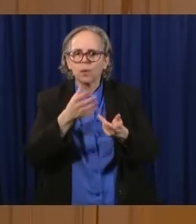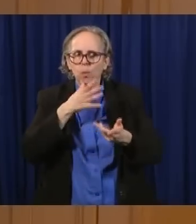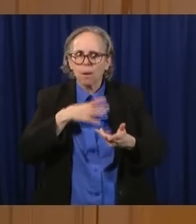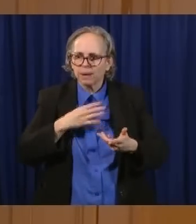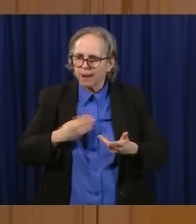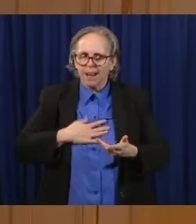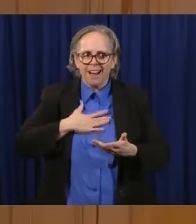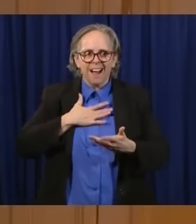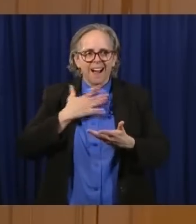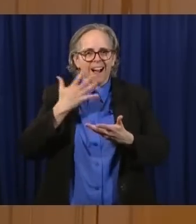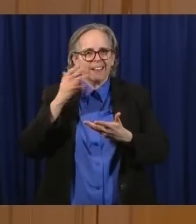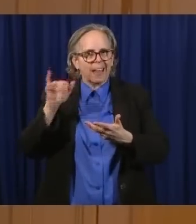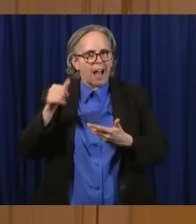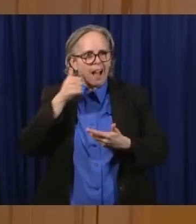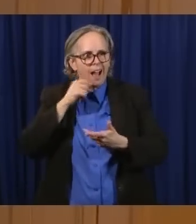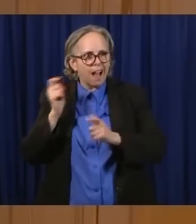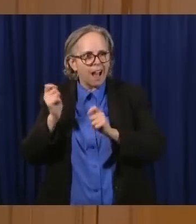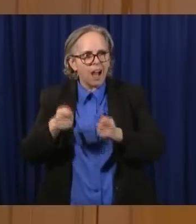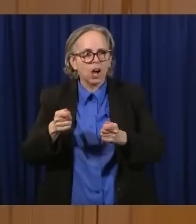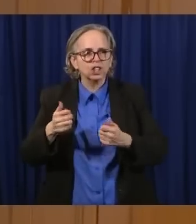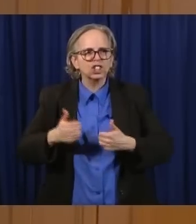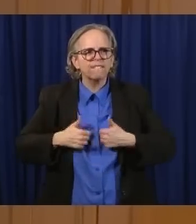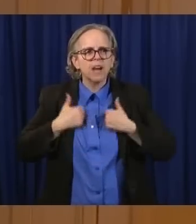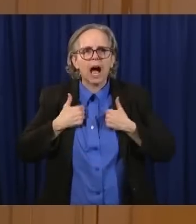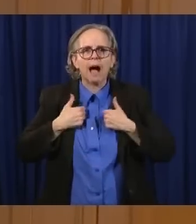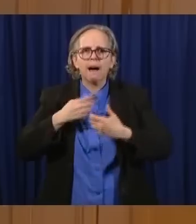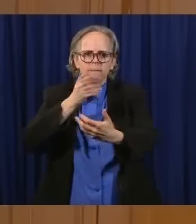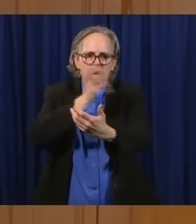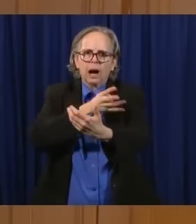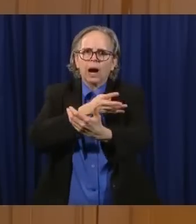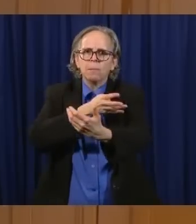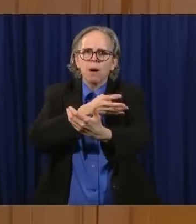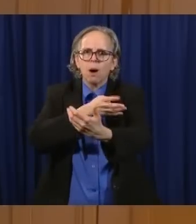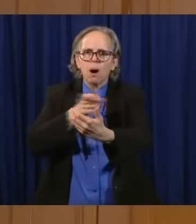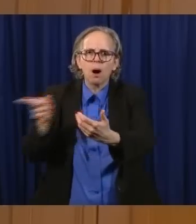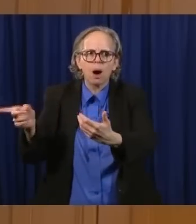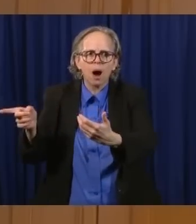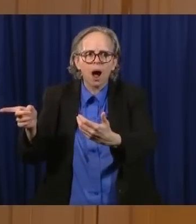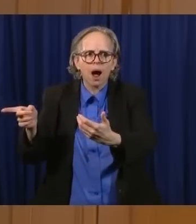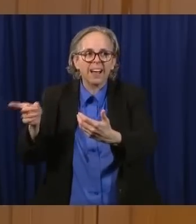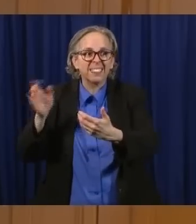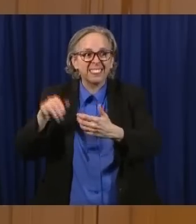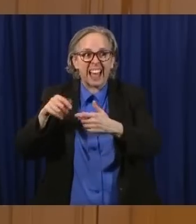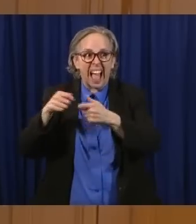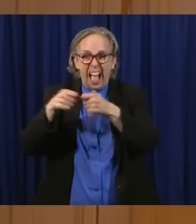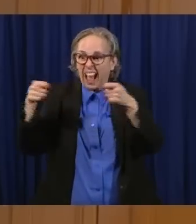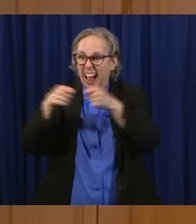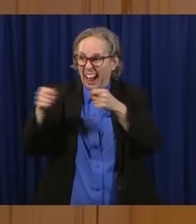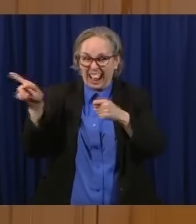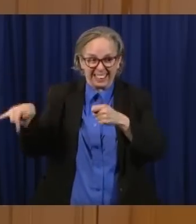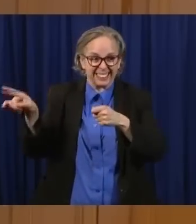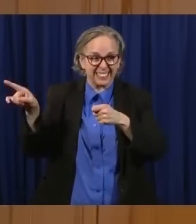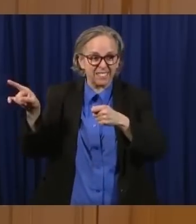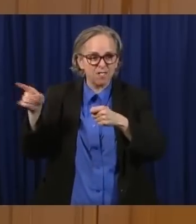THIS AND THEY ASKED IF THEY COULD DONATE THE MATERIAL. THE MATERIAL WAS DONATED BY A